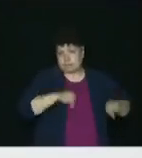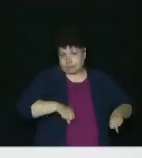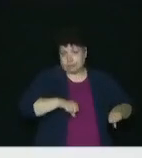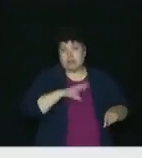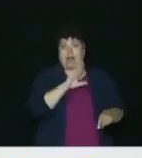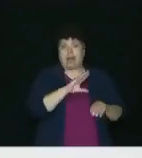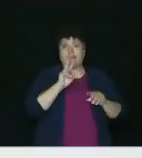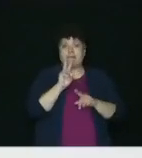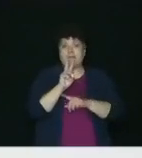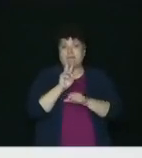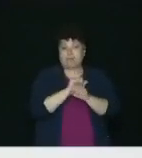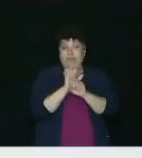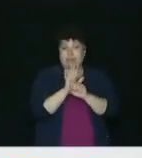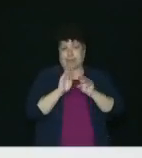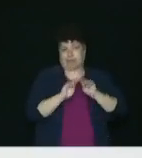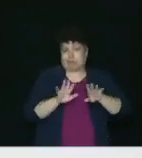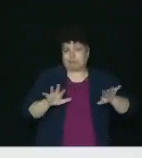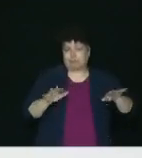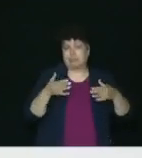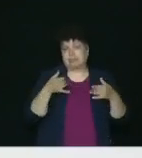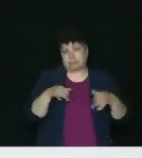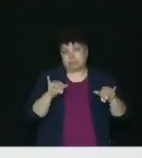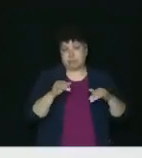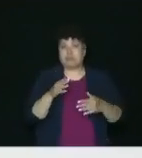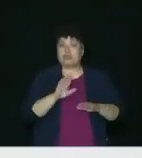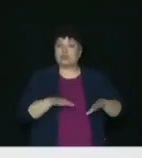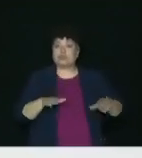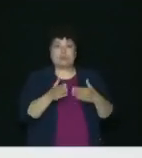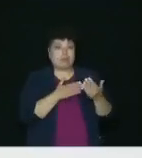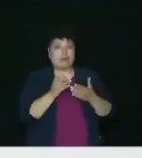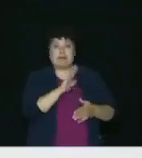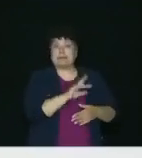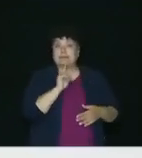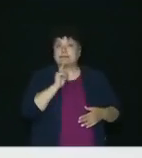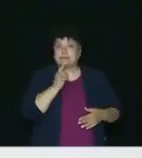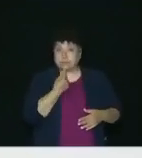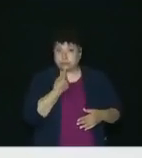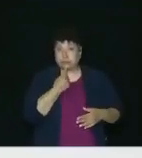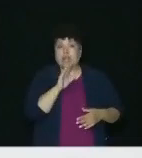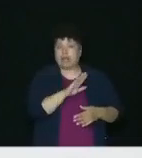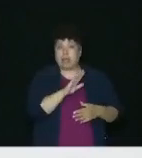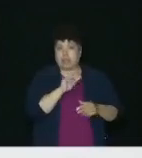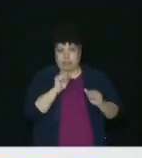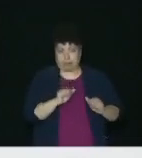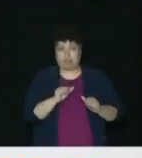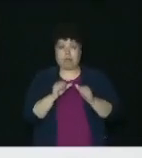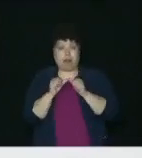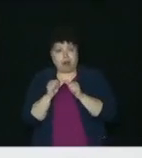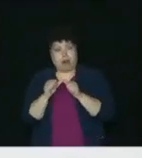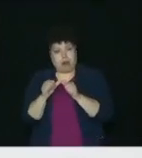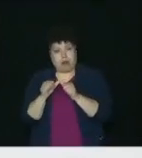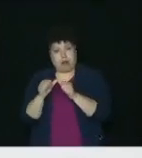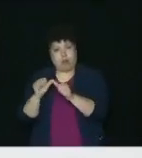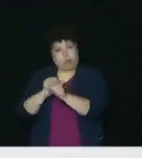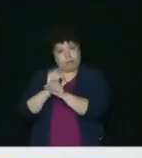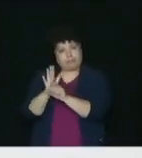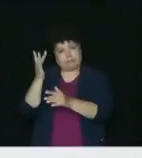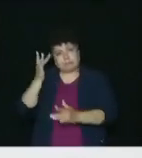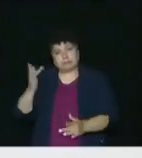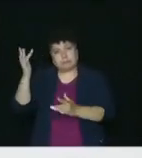COVID-19.